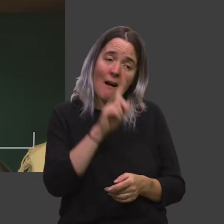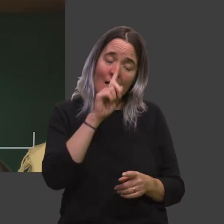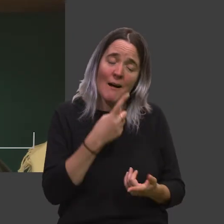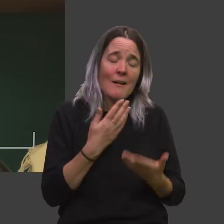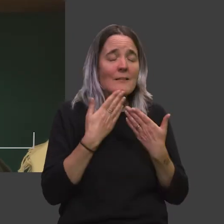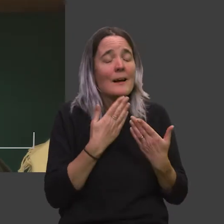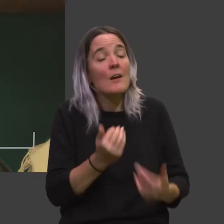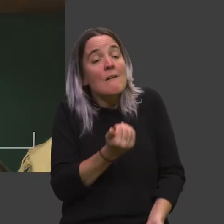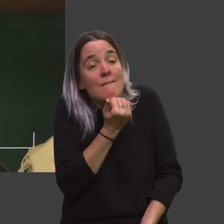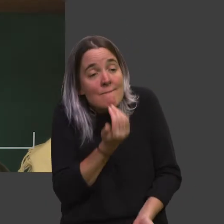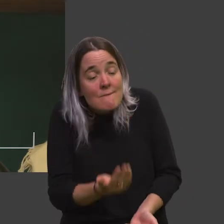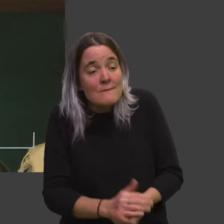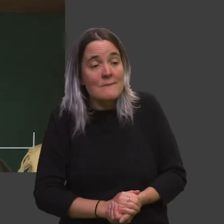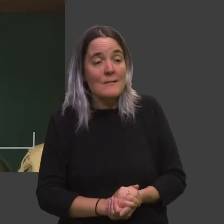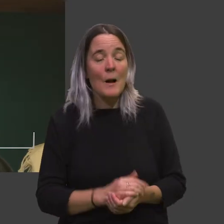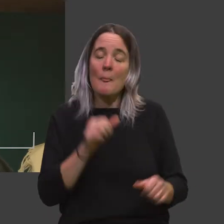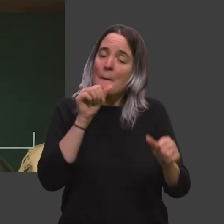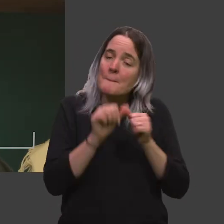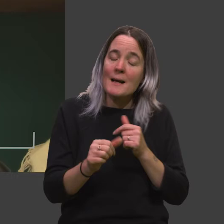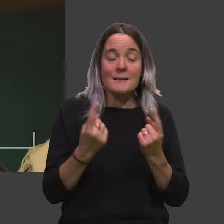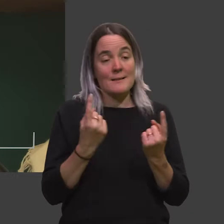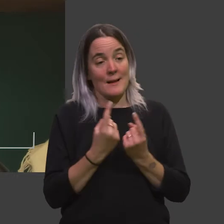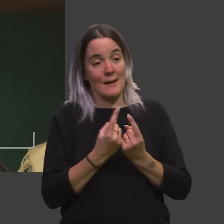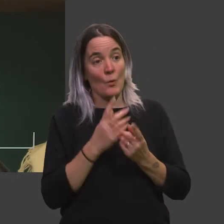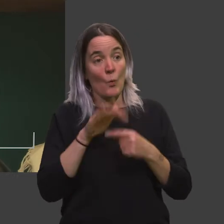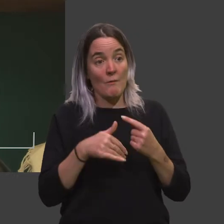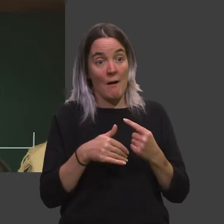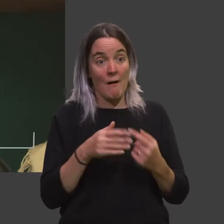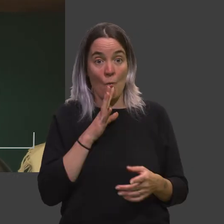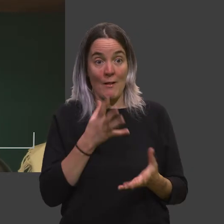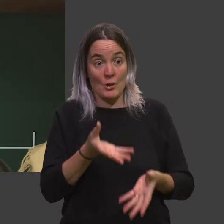And the best thing about learning Welsh has been meeting you.